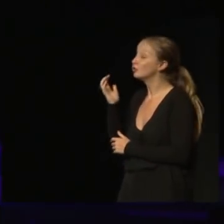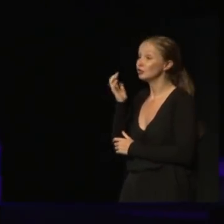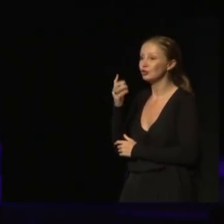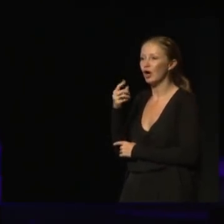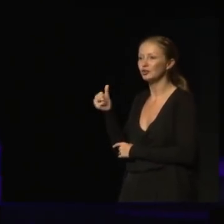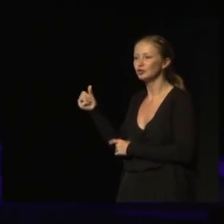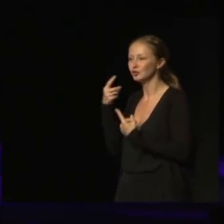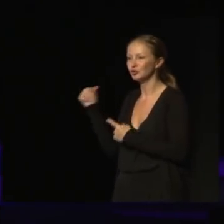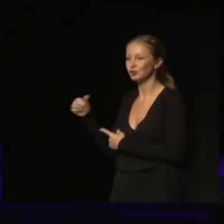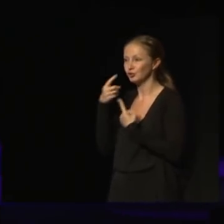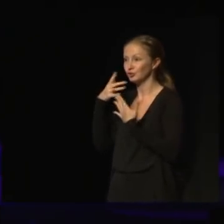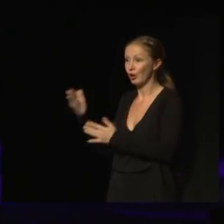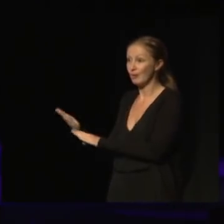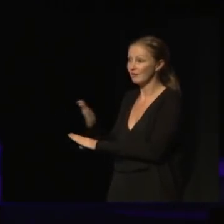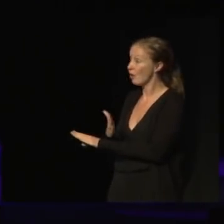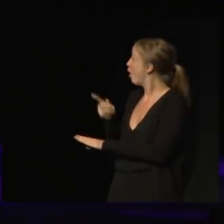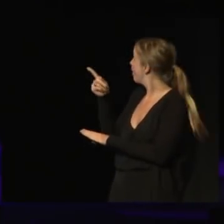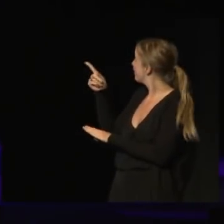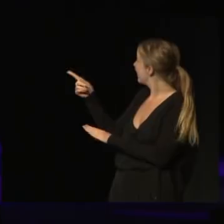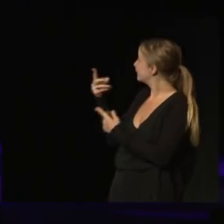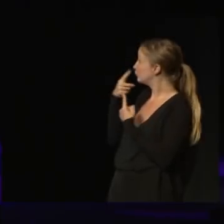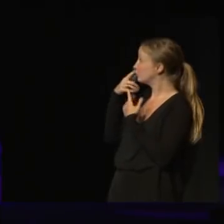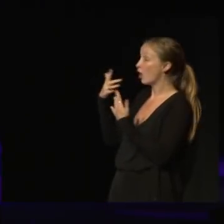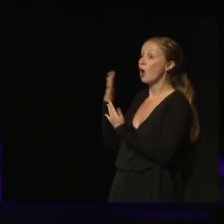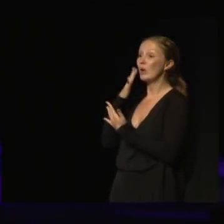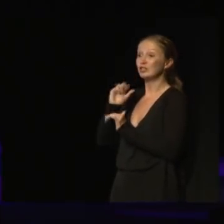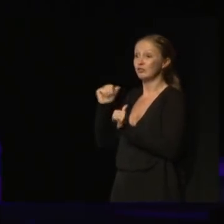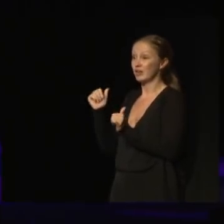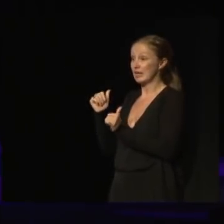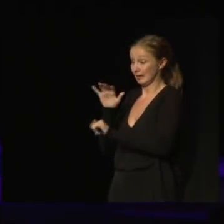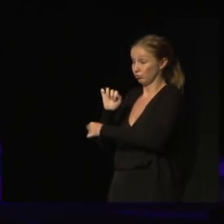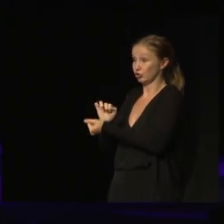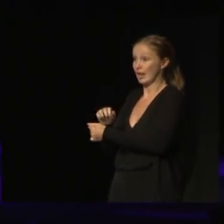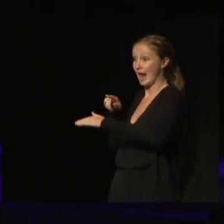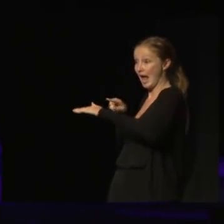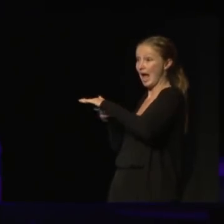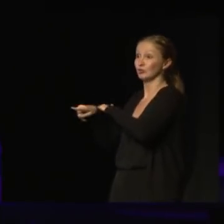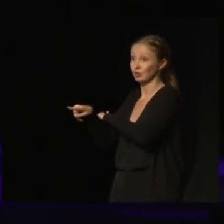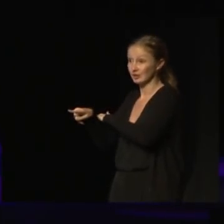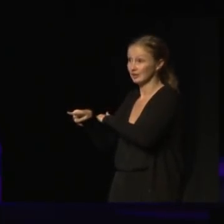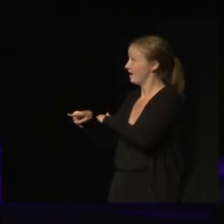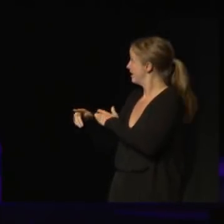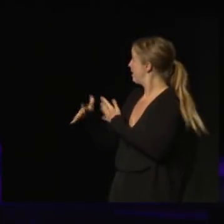But I mean that's one of the big demonstrations from prison to victory that was organised once the Pankhursts